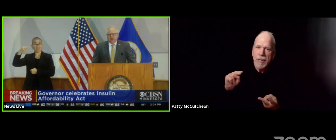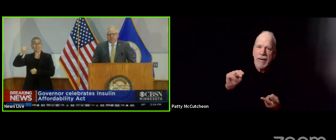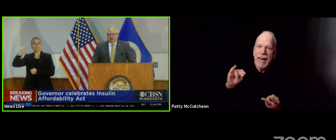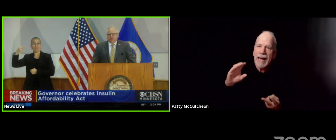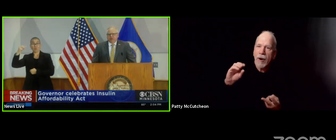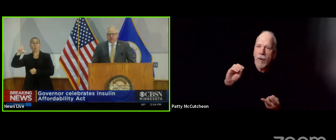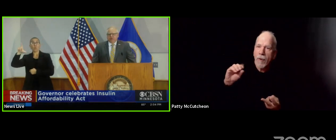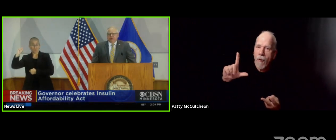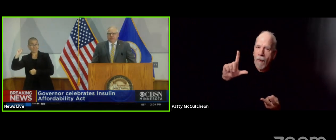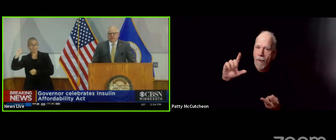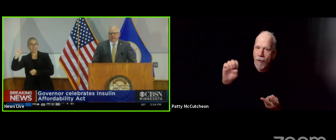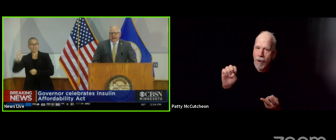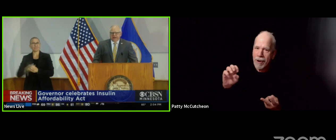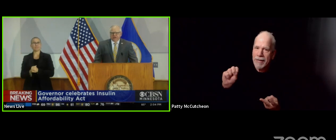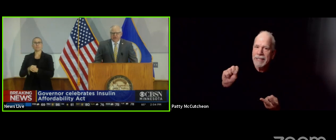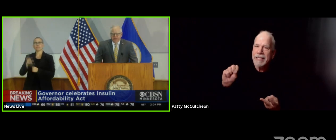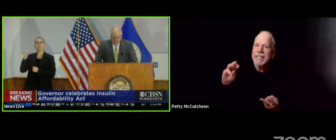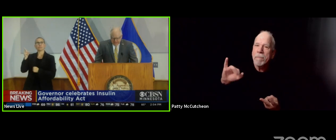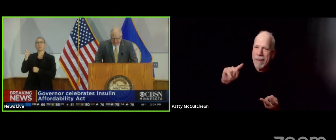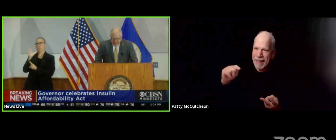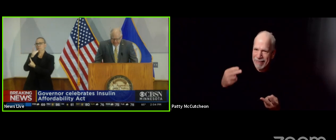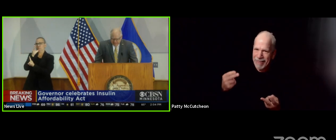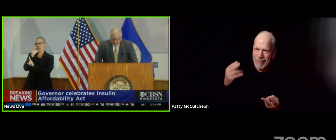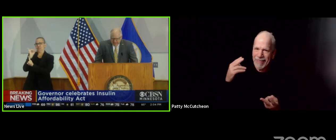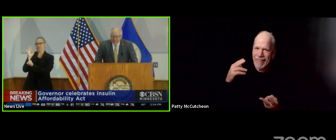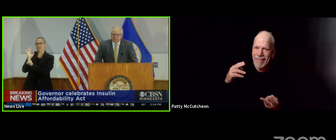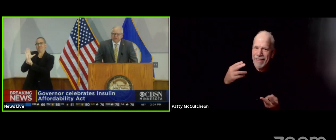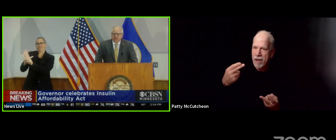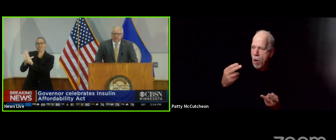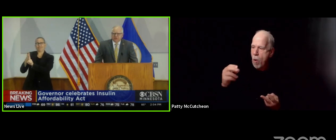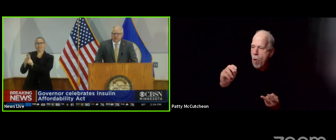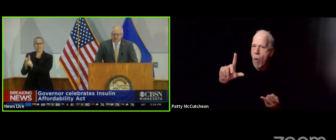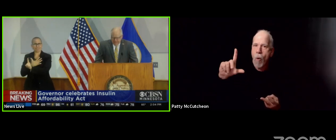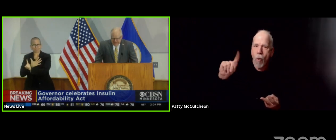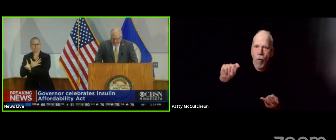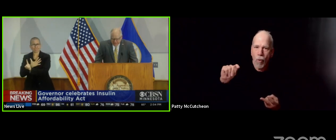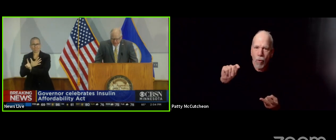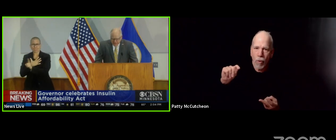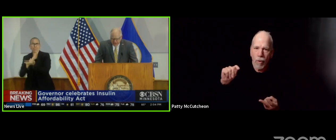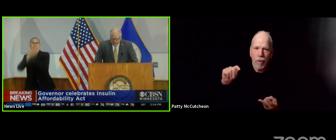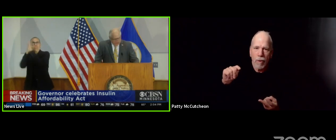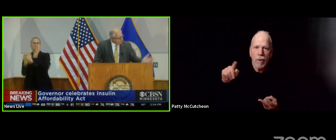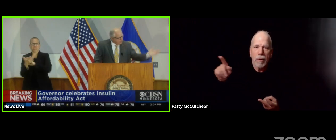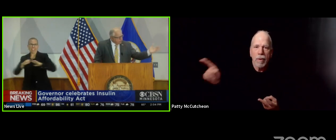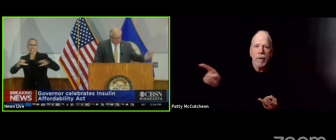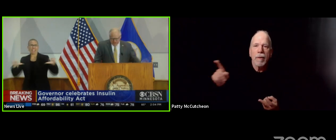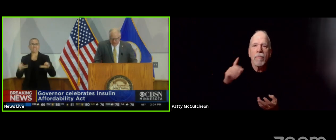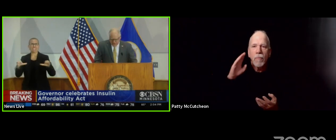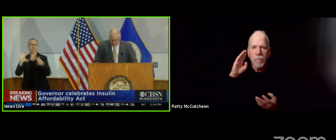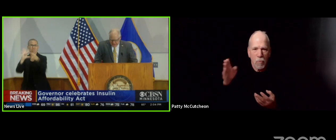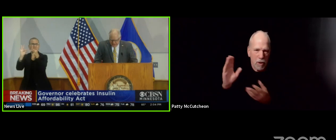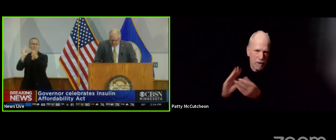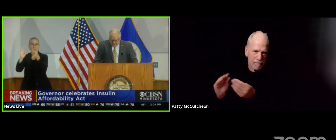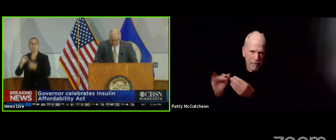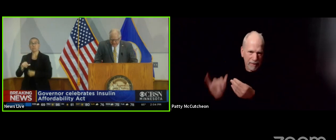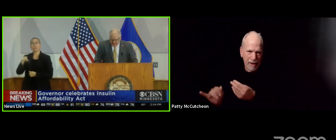A MOTHER WHO TURNED HER GRIEF INTO ACTION AND THIS PIECE OF LEGISLATION NAMED AFTER HER SON, JAMES HOLT IS HERE, ALEXIS